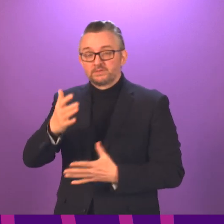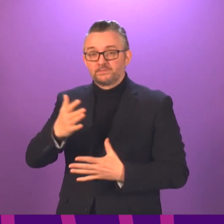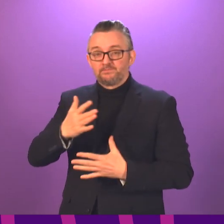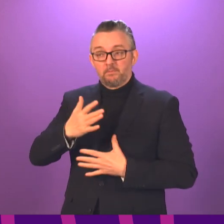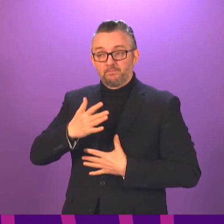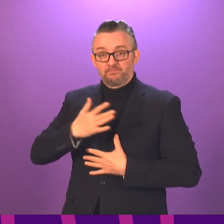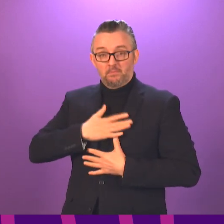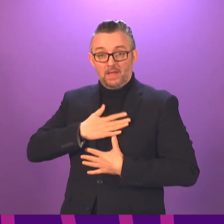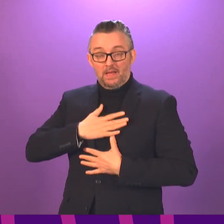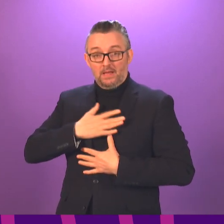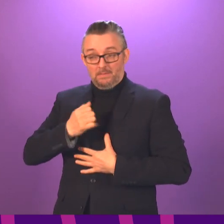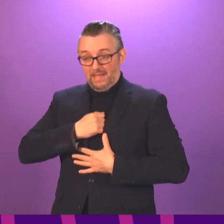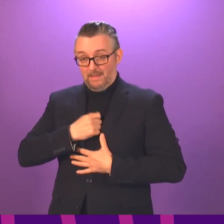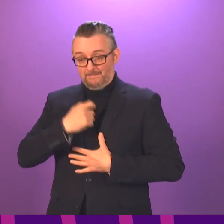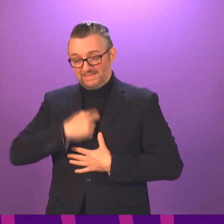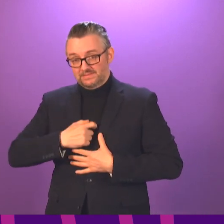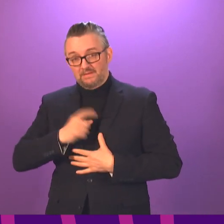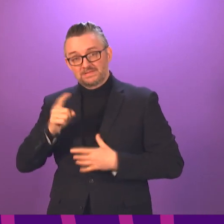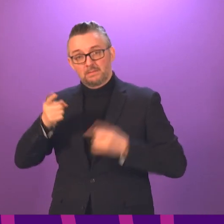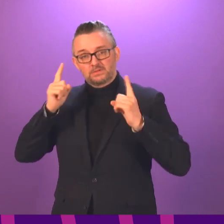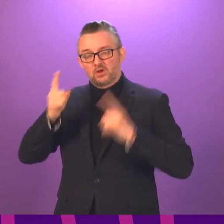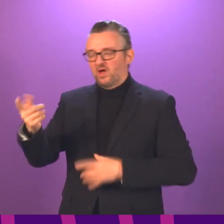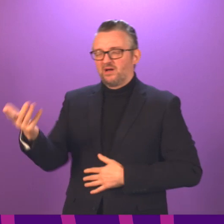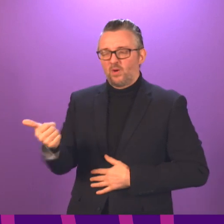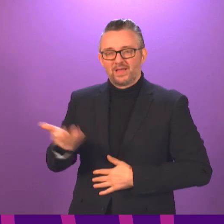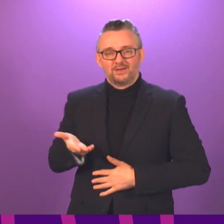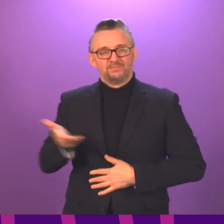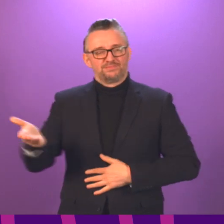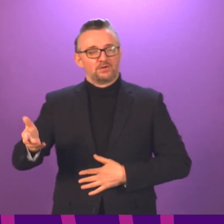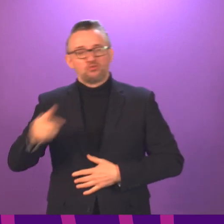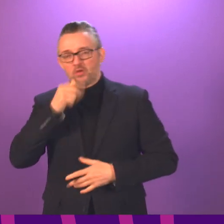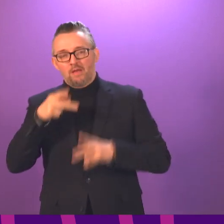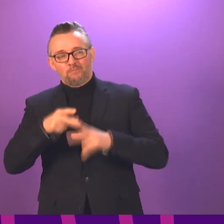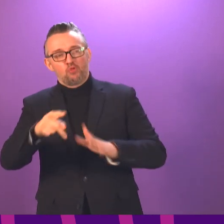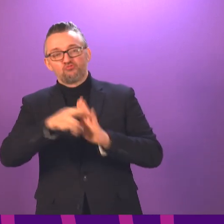as First Minister, to give people permission not to comply with such measures. It is really